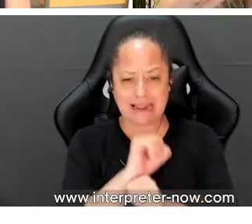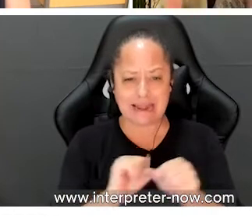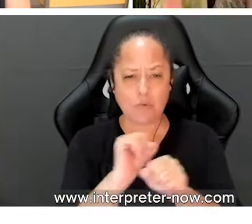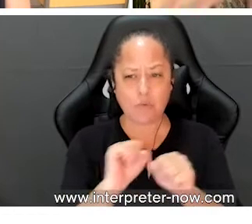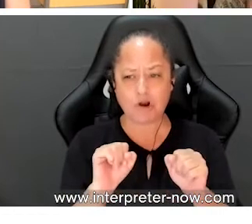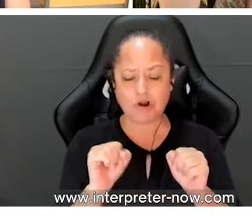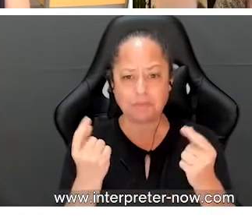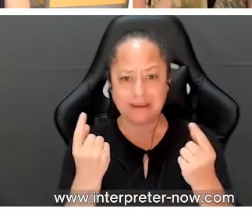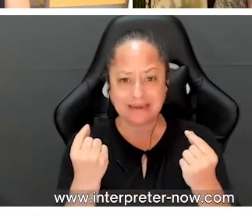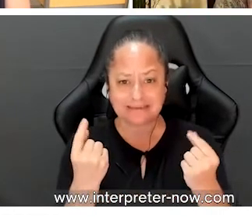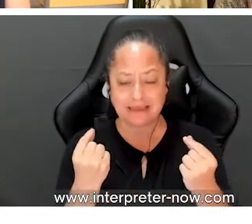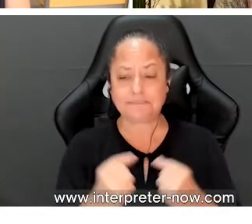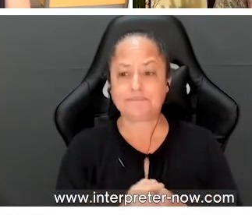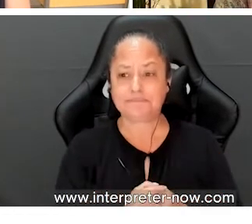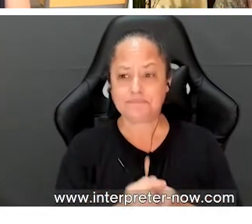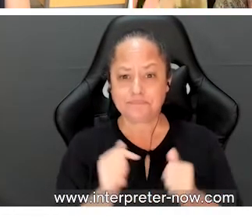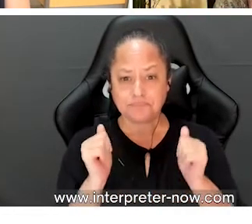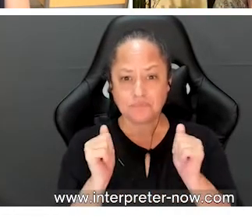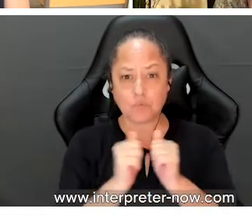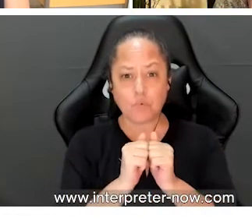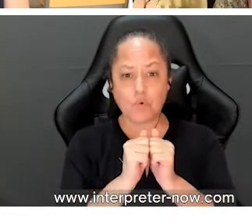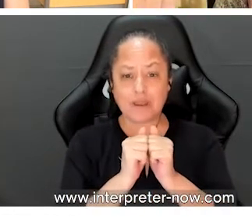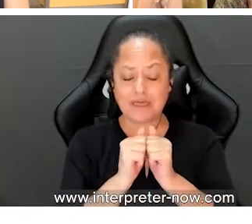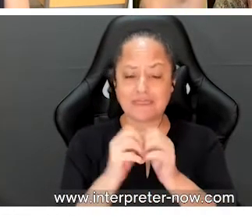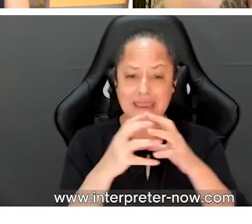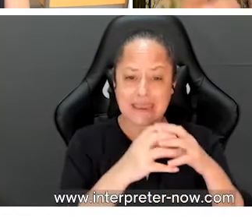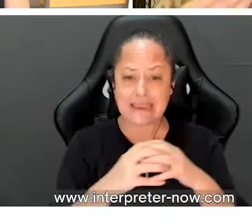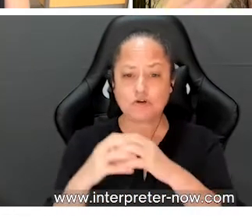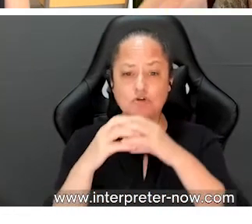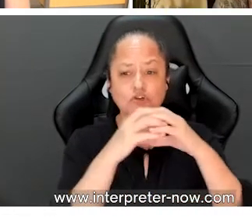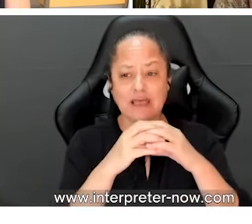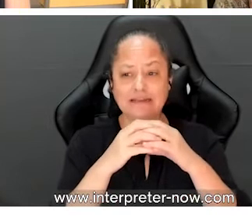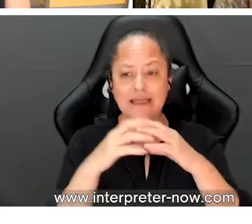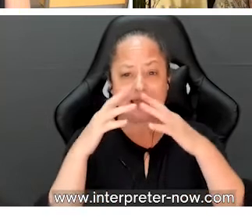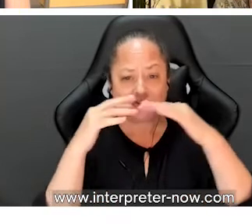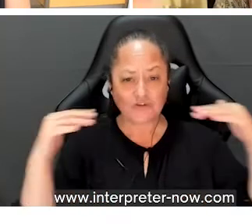So having said that, with the idea of intersectionality and the diversity of Muslims, specifically,